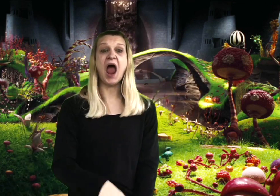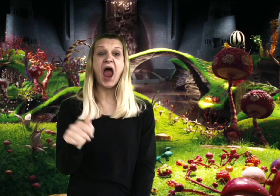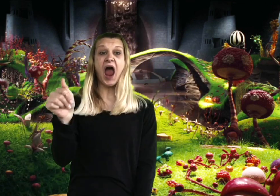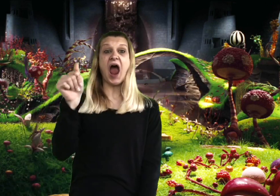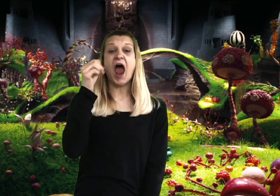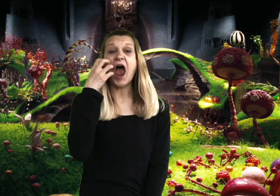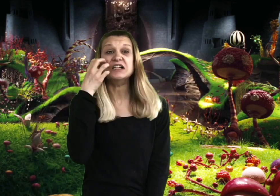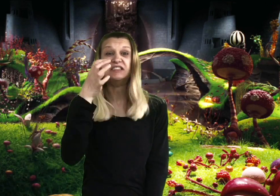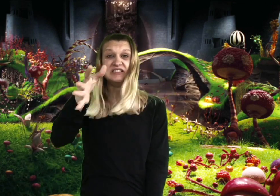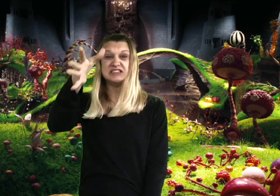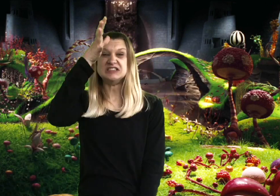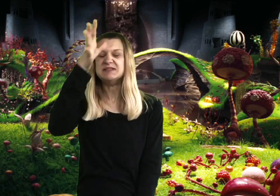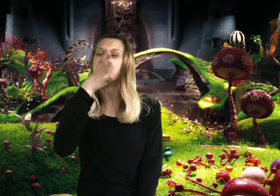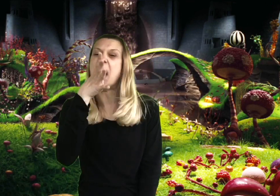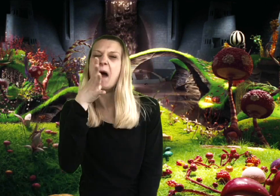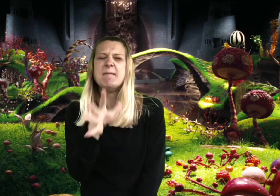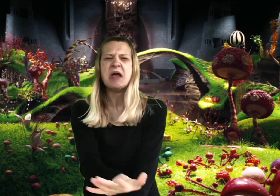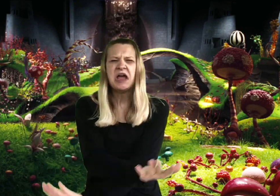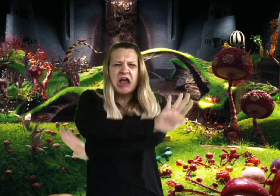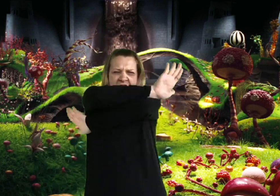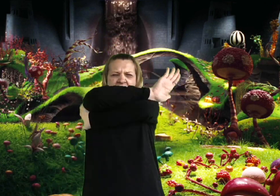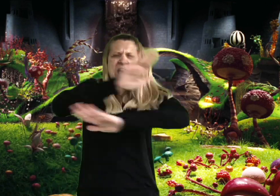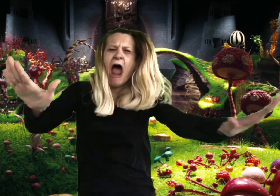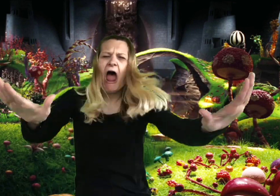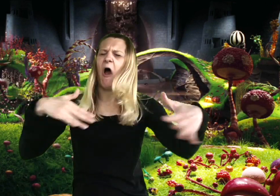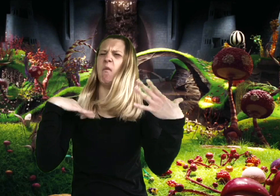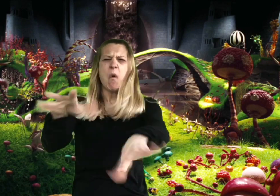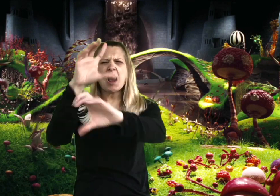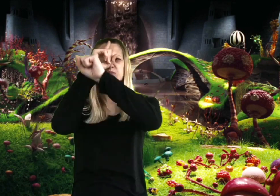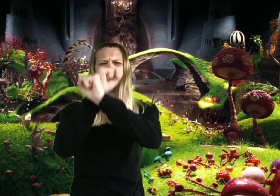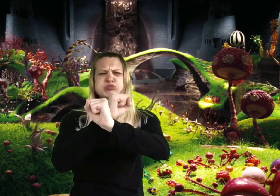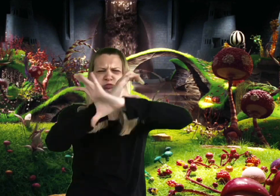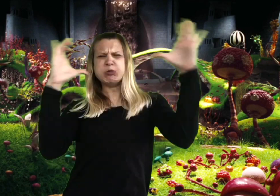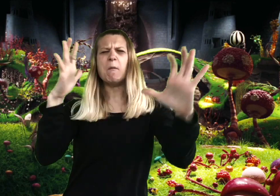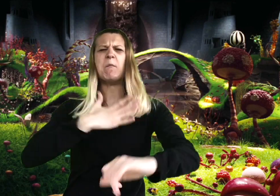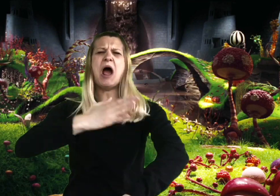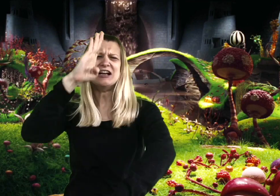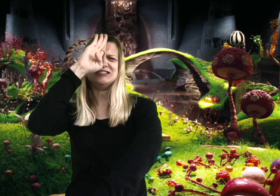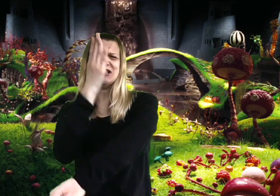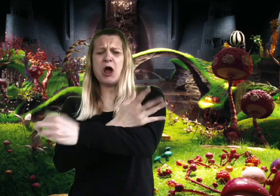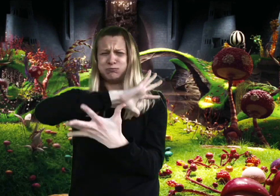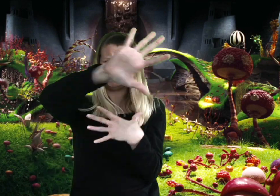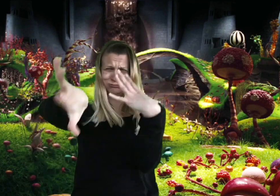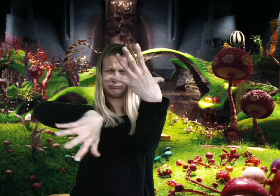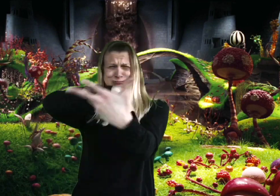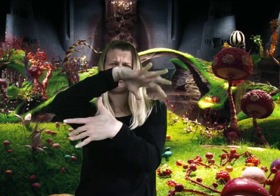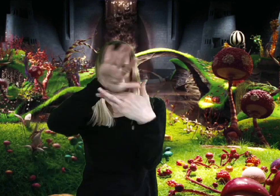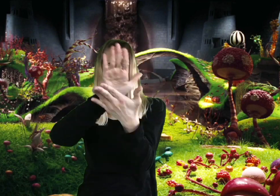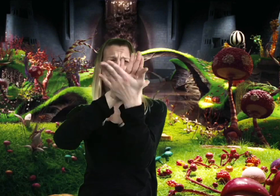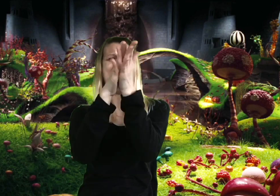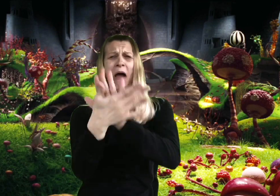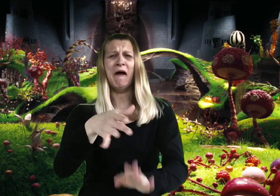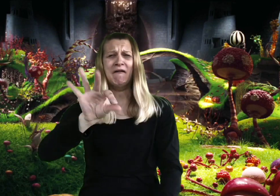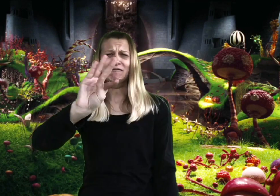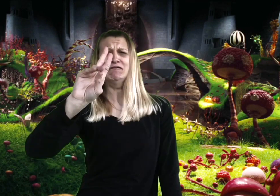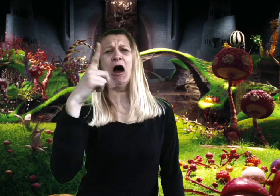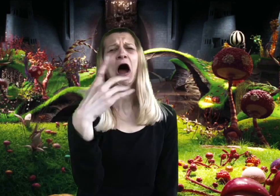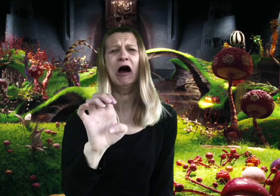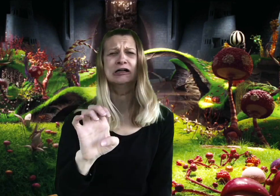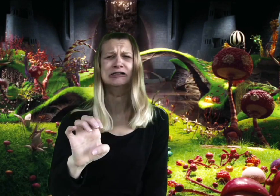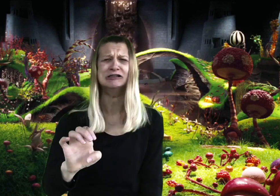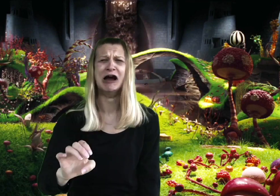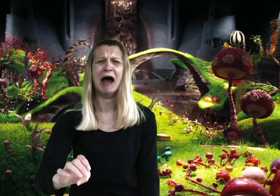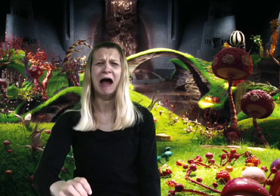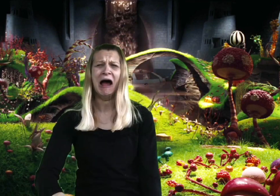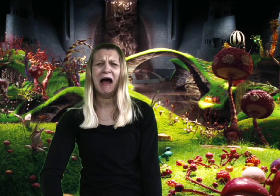"I don’t want to think about it!" shrieked Mrs. Gloop.